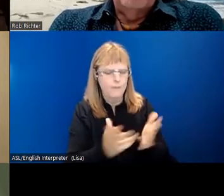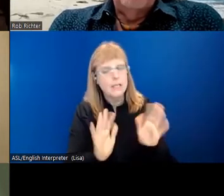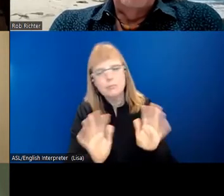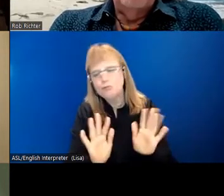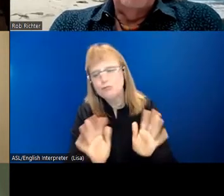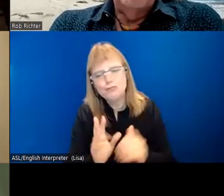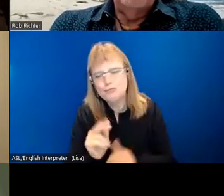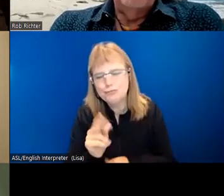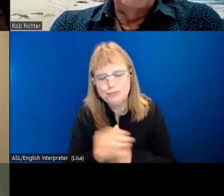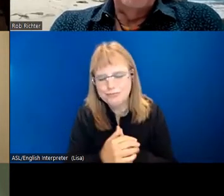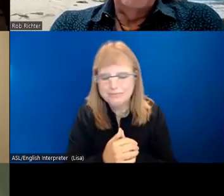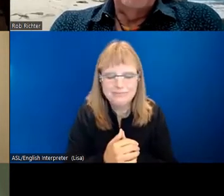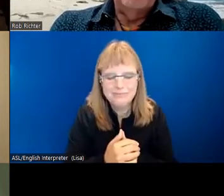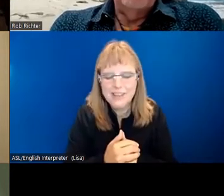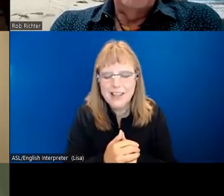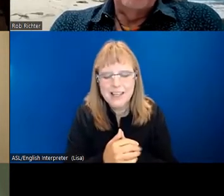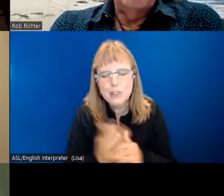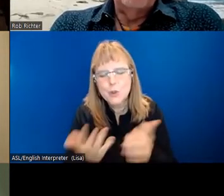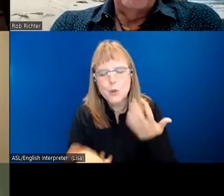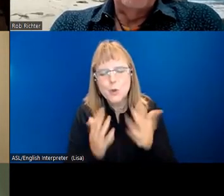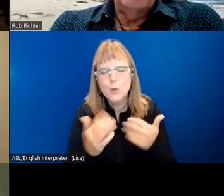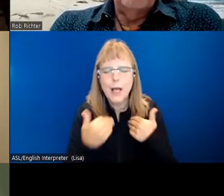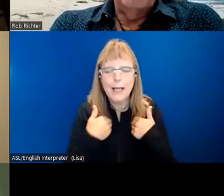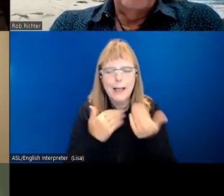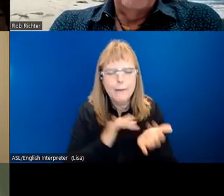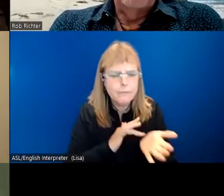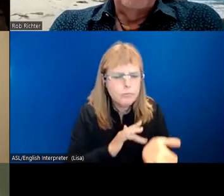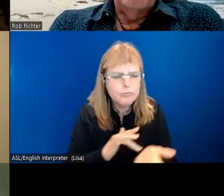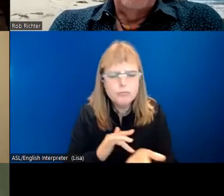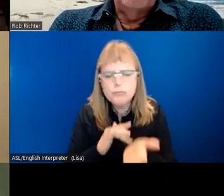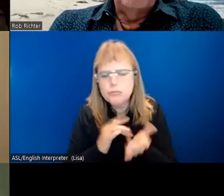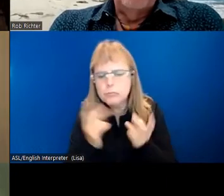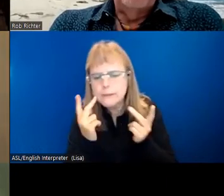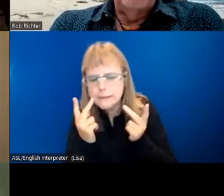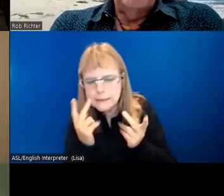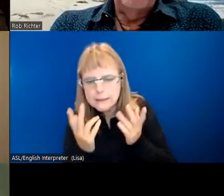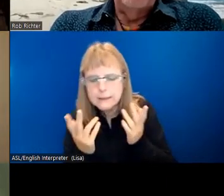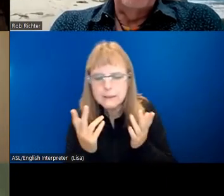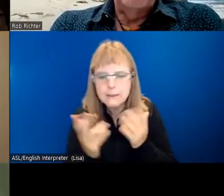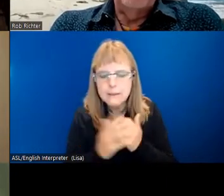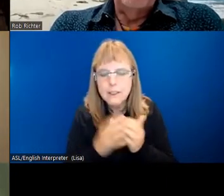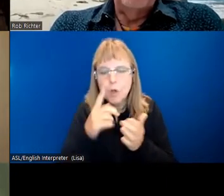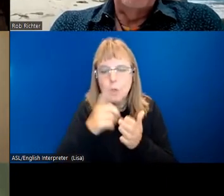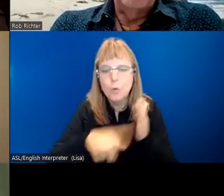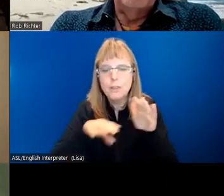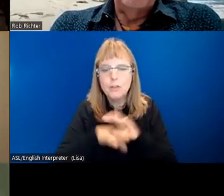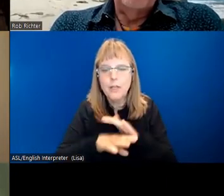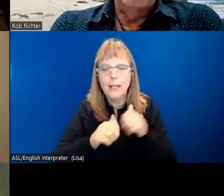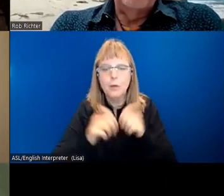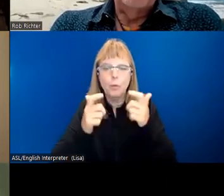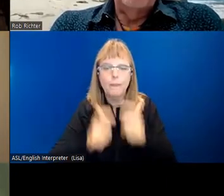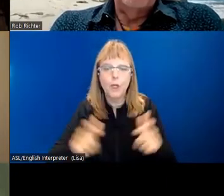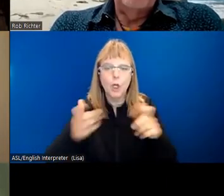to kind of have a finger on the pulse. And I think it's also a way that we check in with the greater field, especially regionally